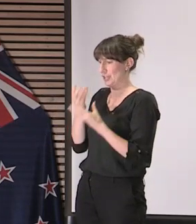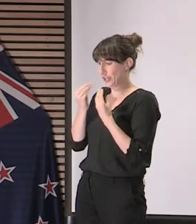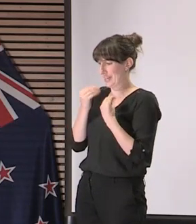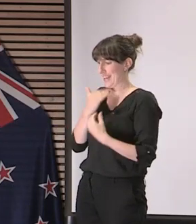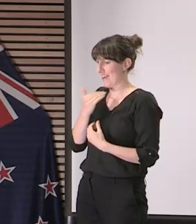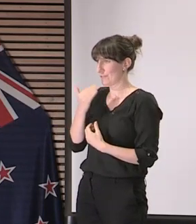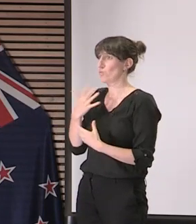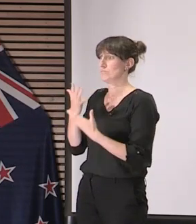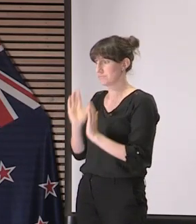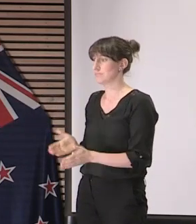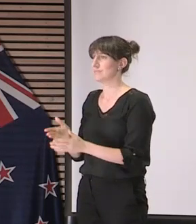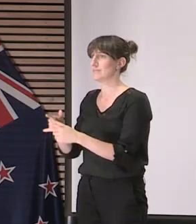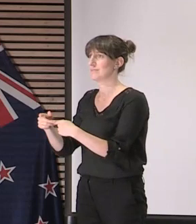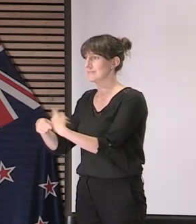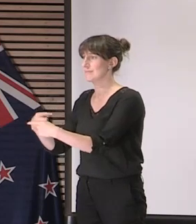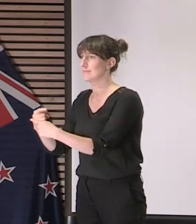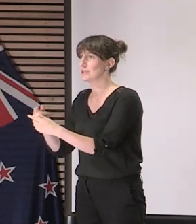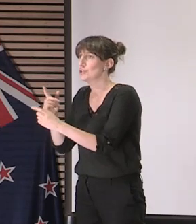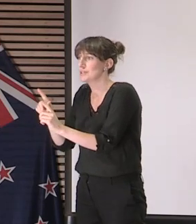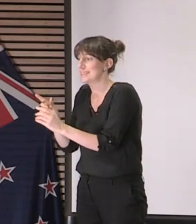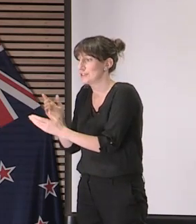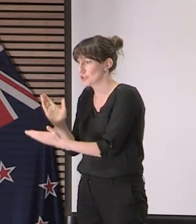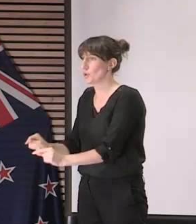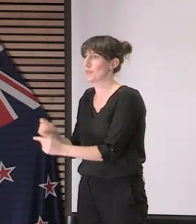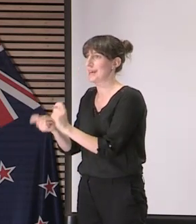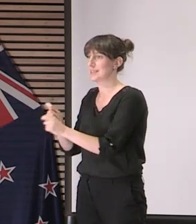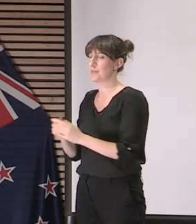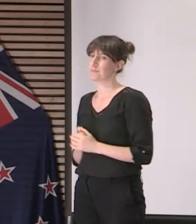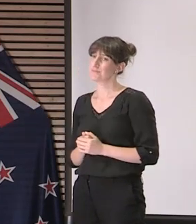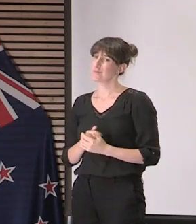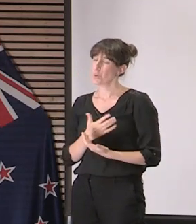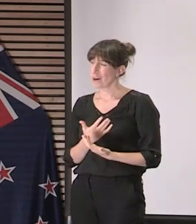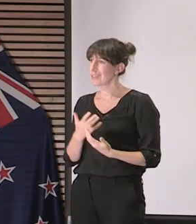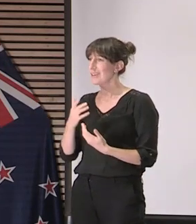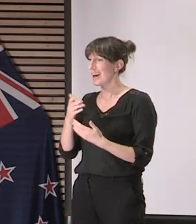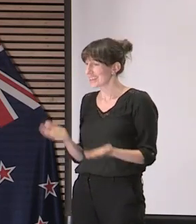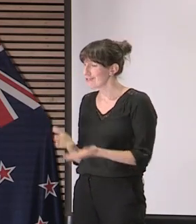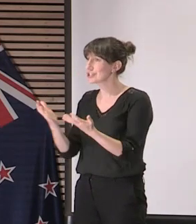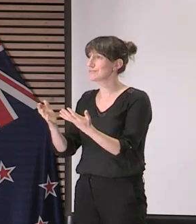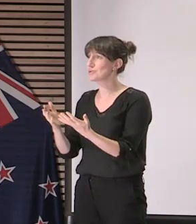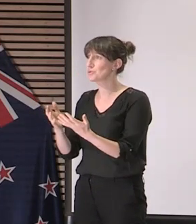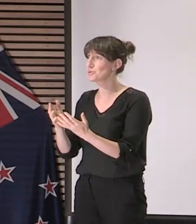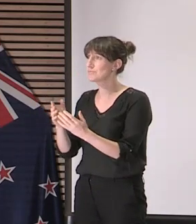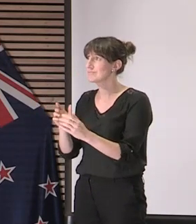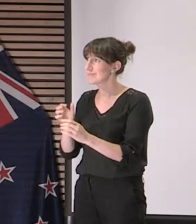classroom and what it means for exams and test results. What is your message to them? Reach out for additional support if you need it. Your